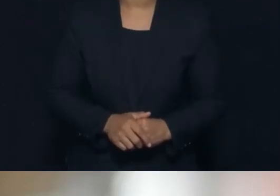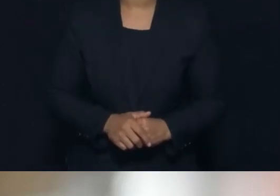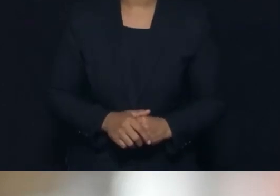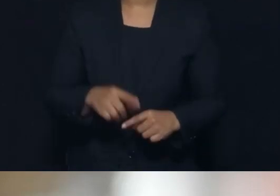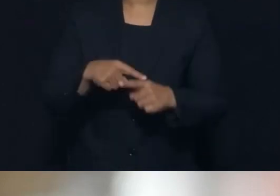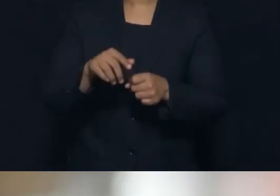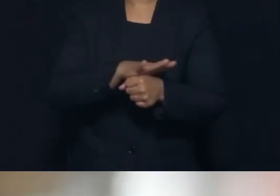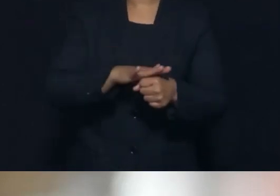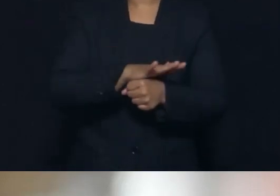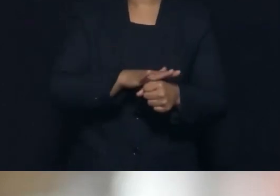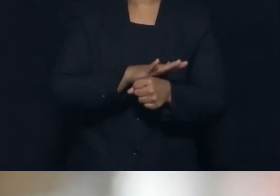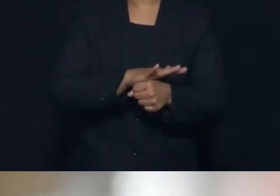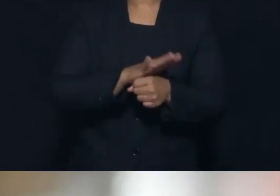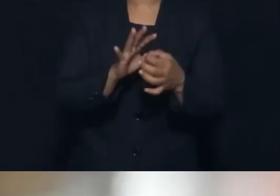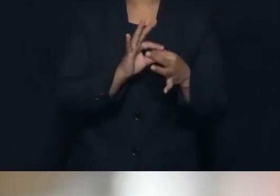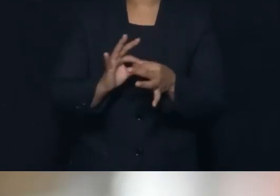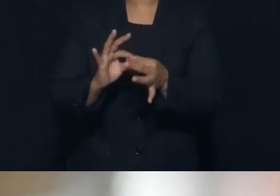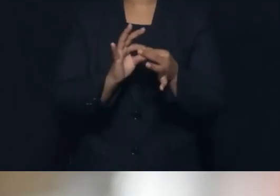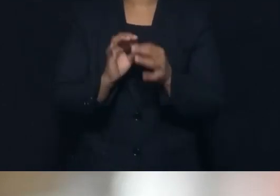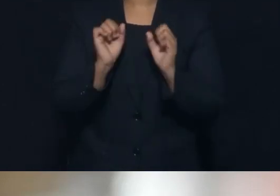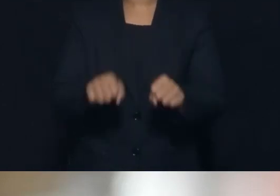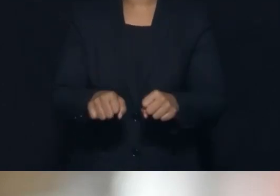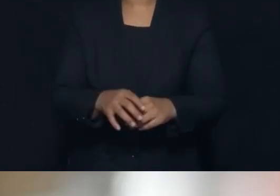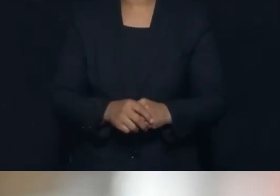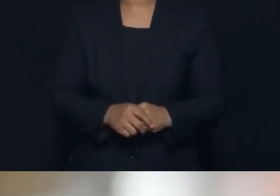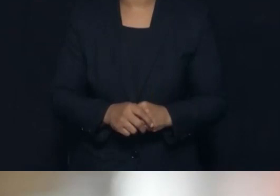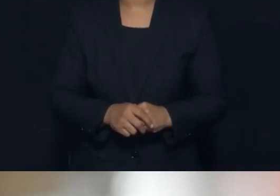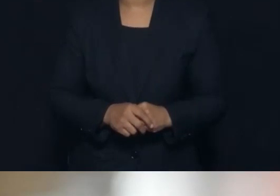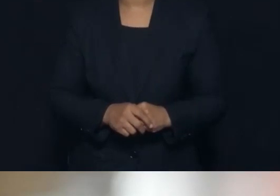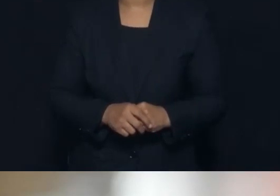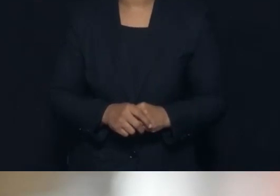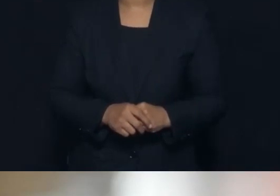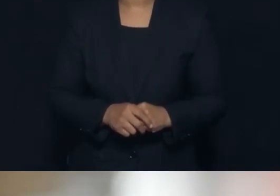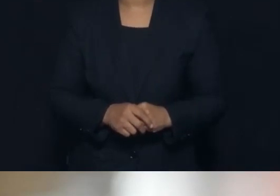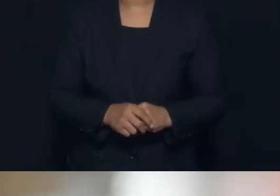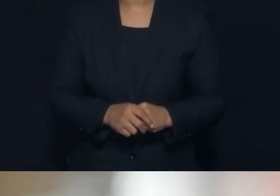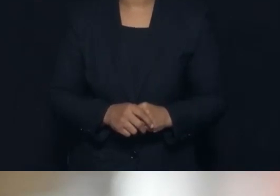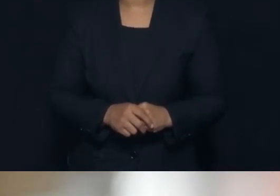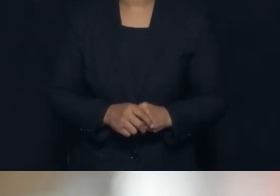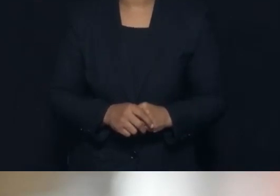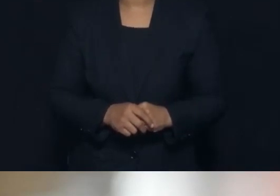So, the first question on the barriers that persons with intellectual disabilities experience in accessing some services.